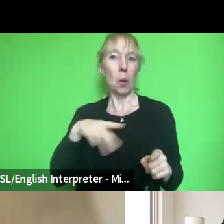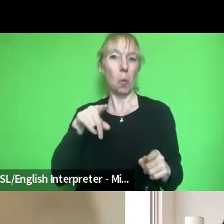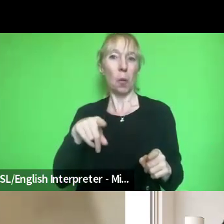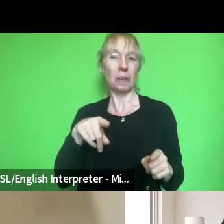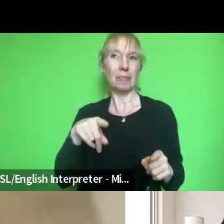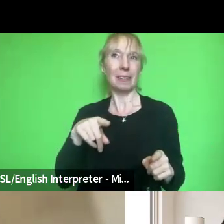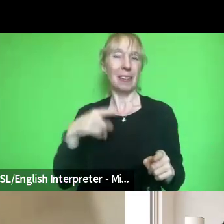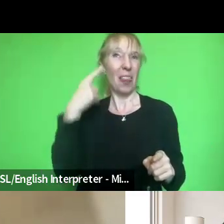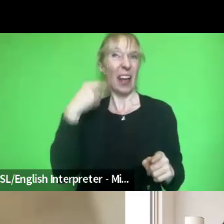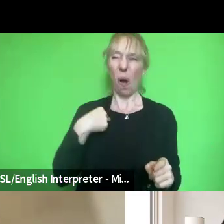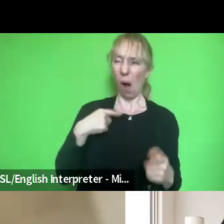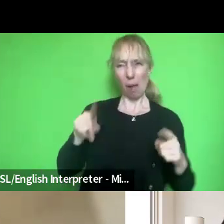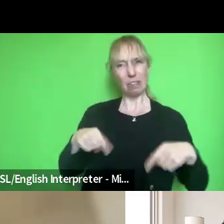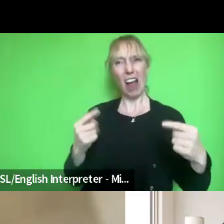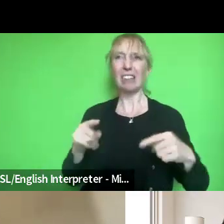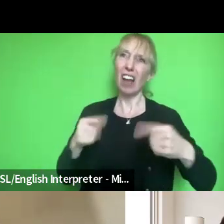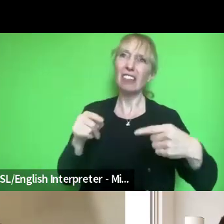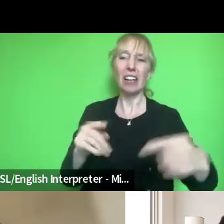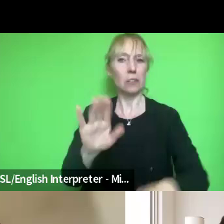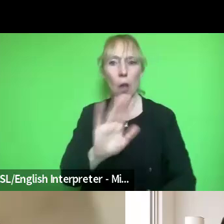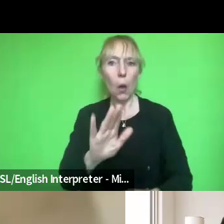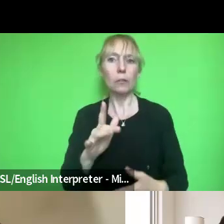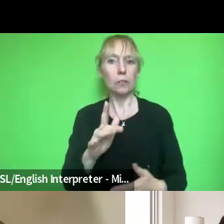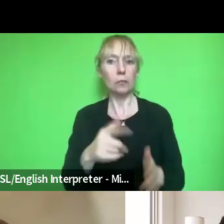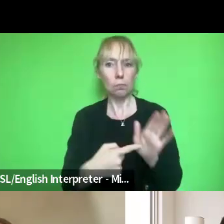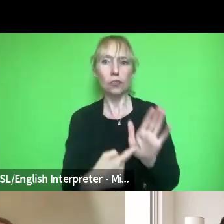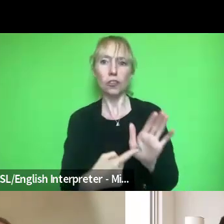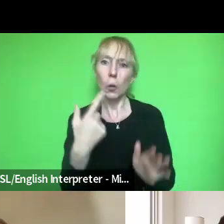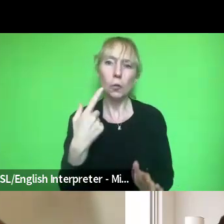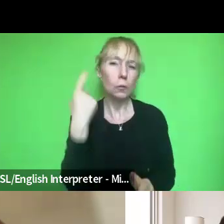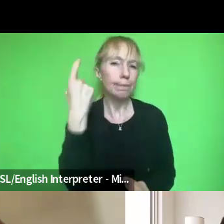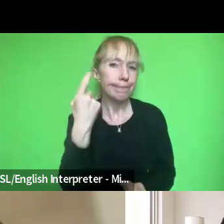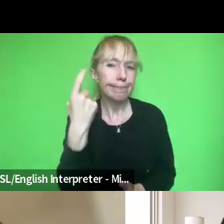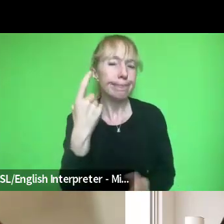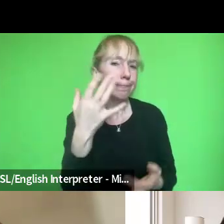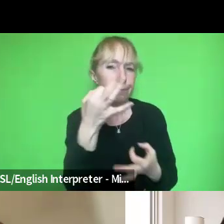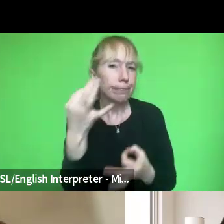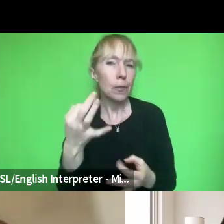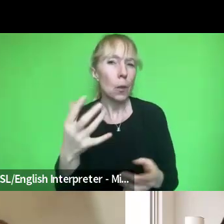It shows that you're interested. So, just getting to the, the kind of why behind what somebody's saying, I think,